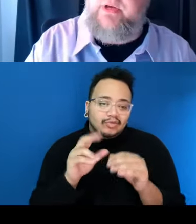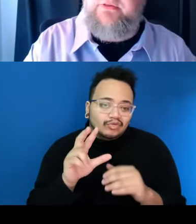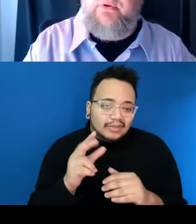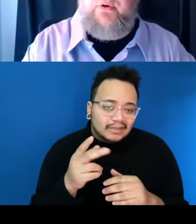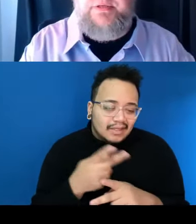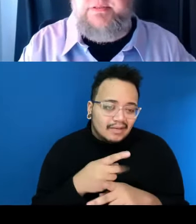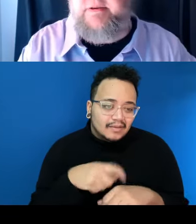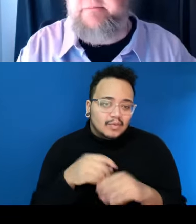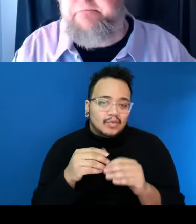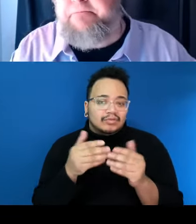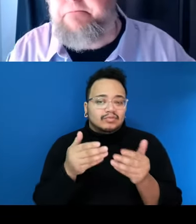Loree another quote, please.